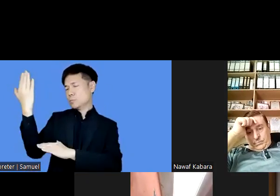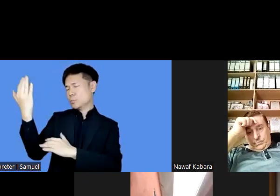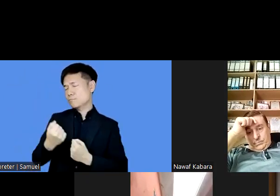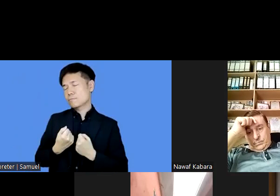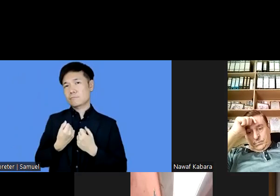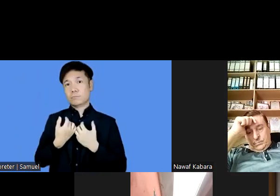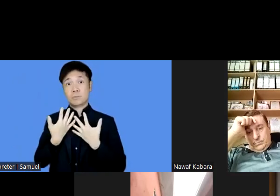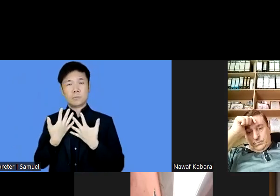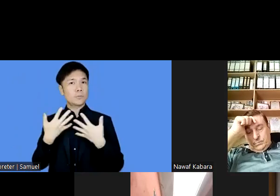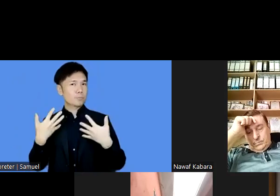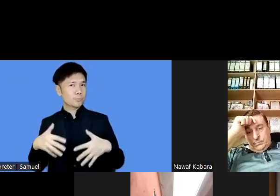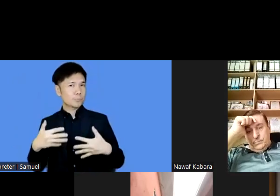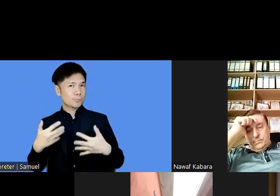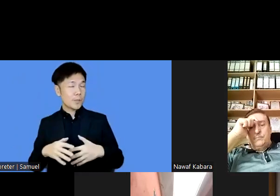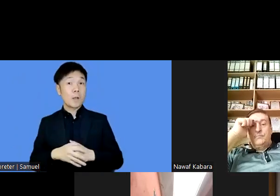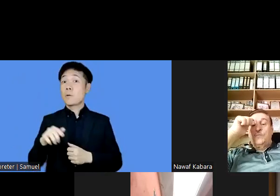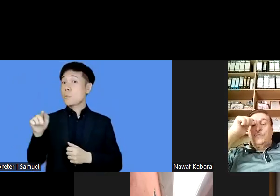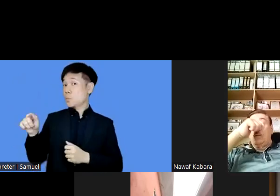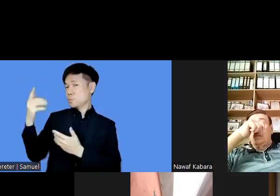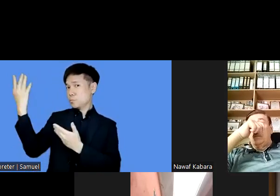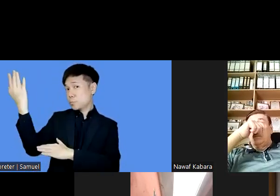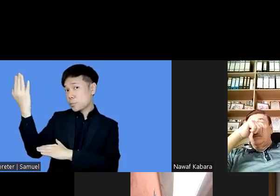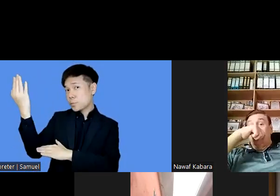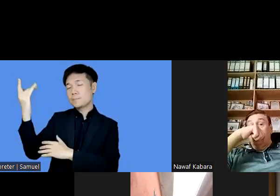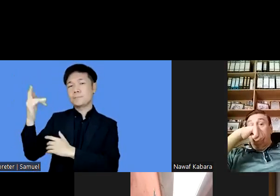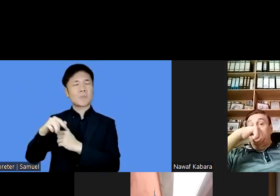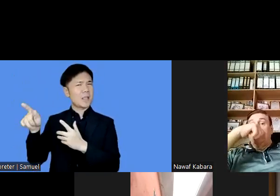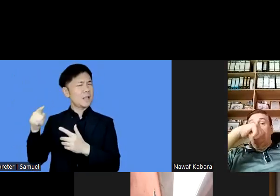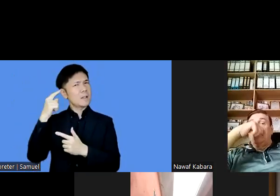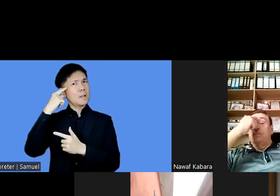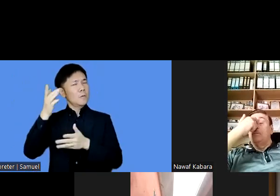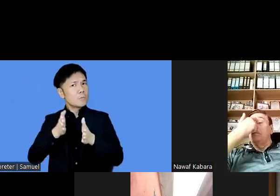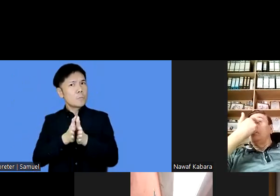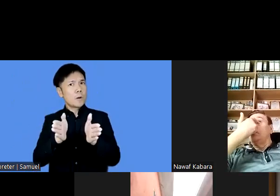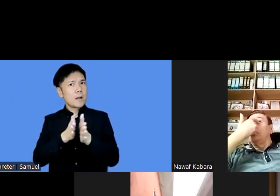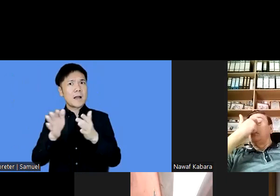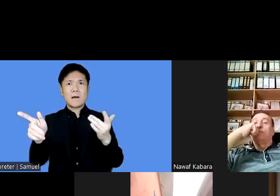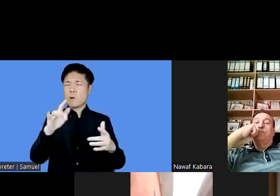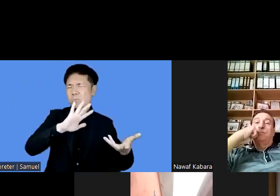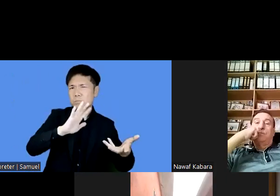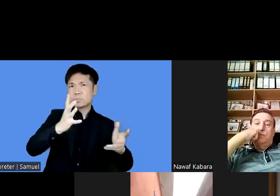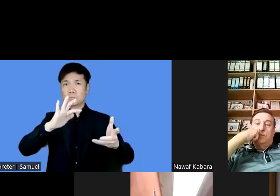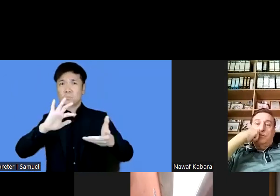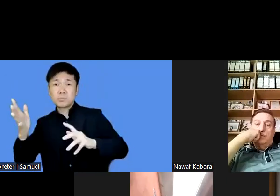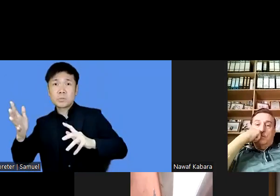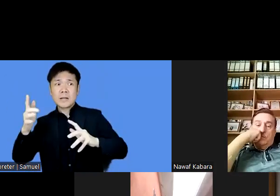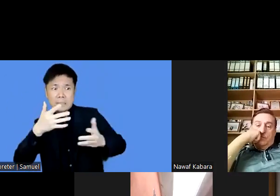You just mentioned building how the disasters, conflict and everything happen sometimes,